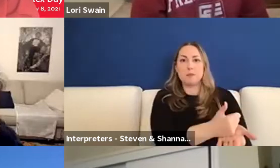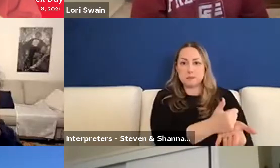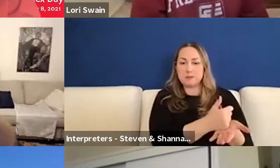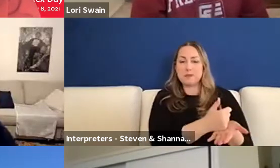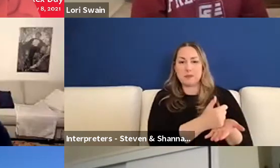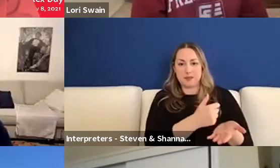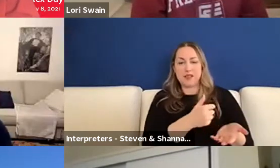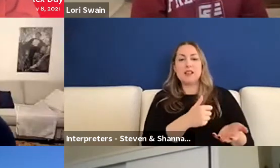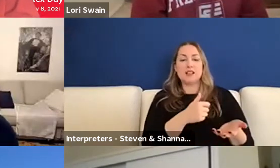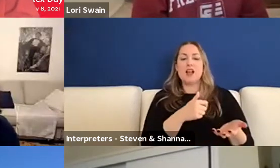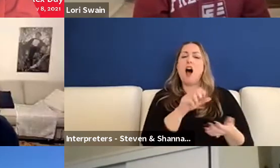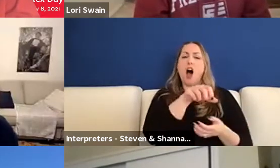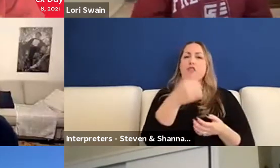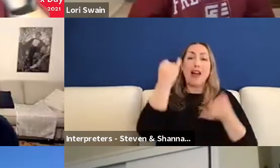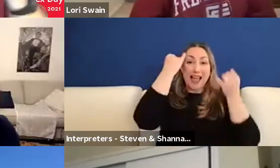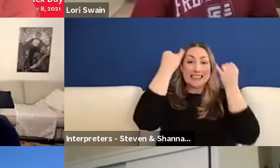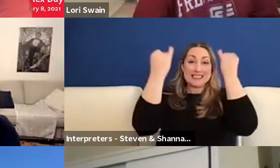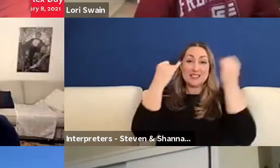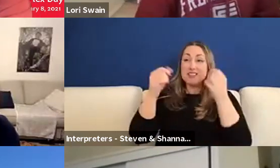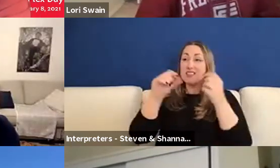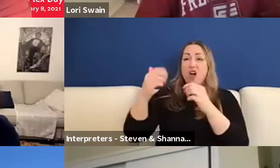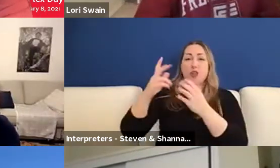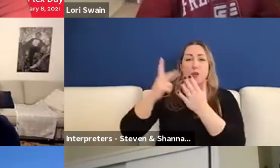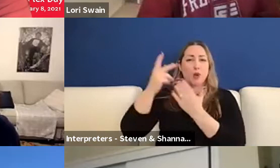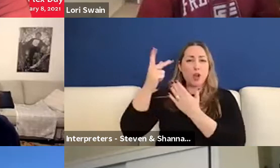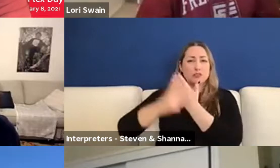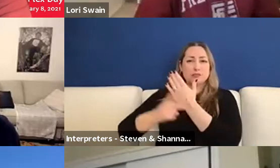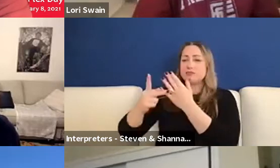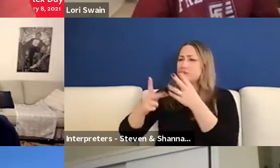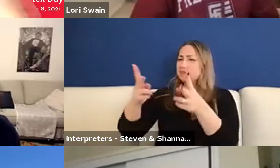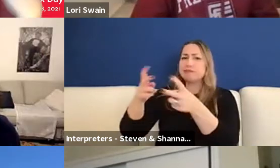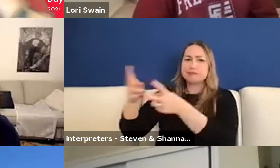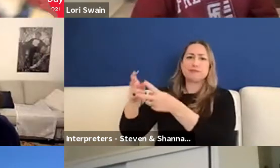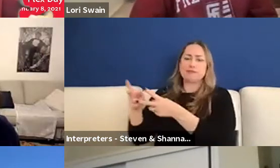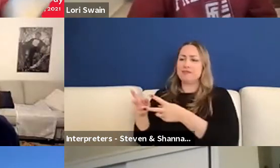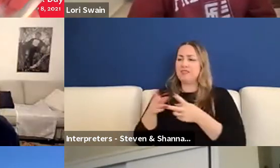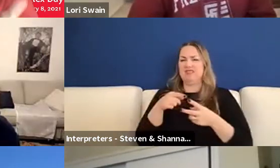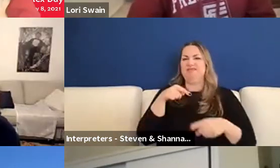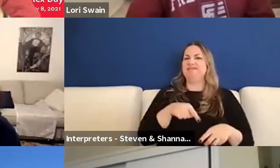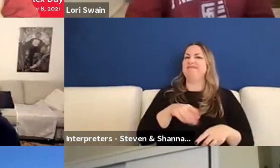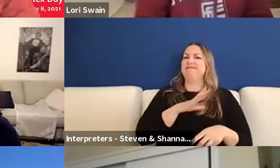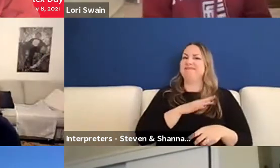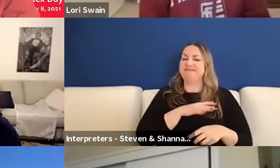replicate. And, you know, I'm sure many of you have gone to the trainings where you've heard about the four pillars and things like